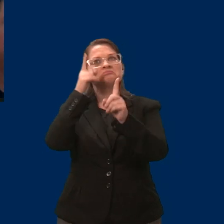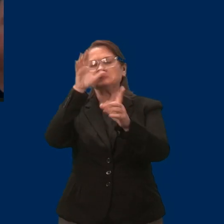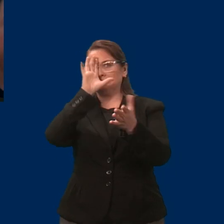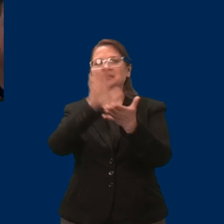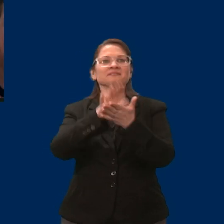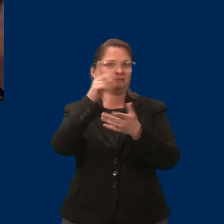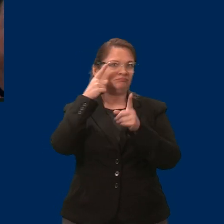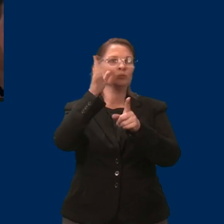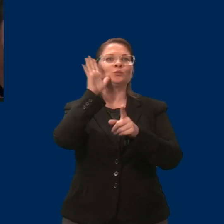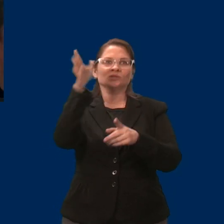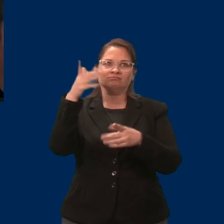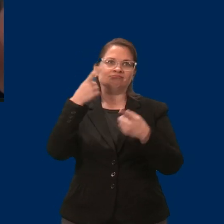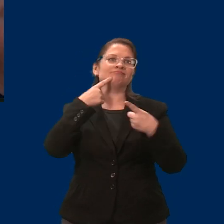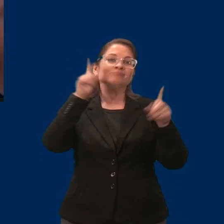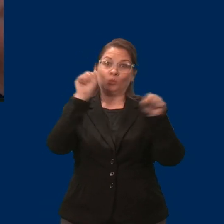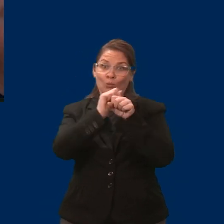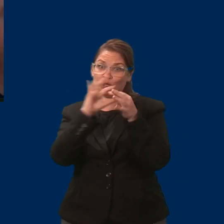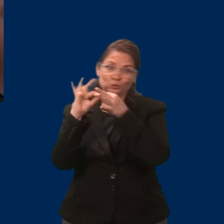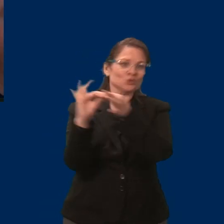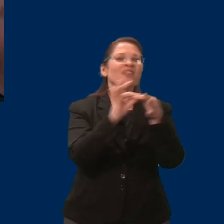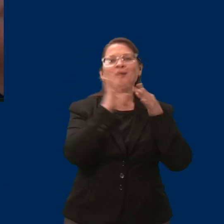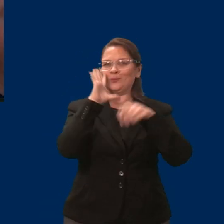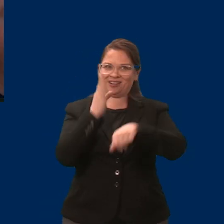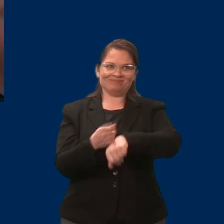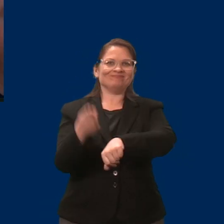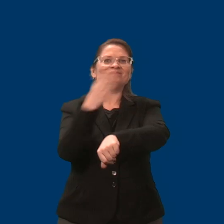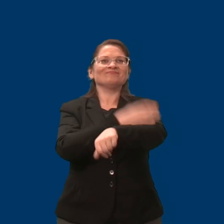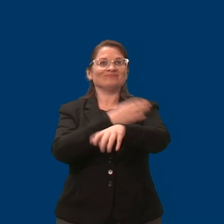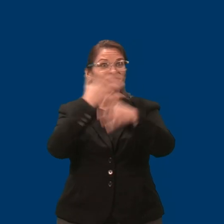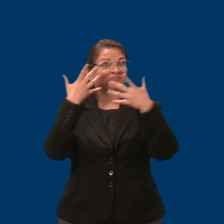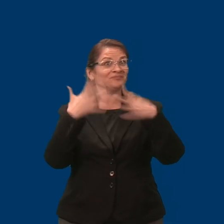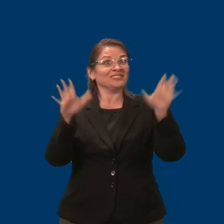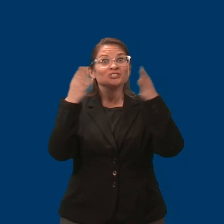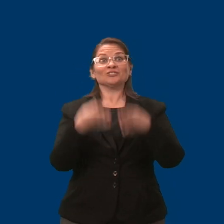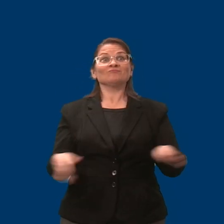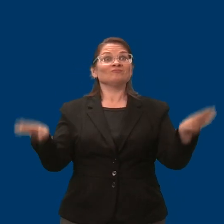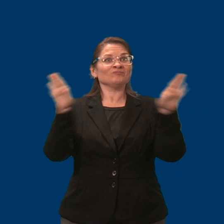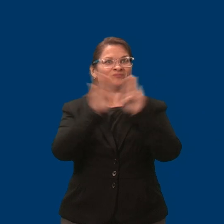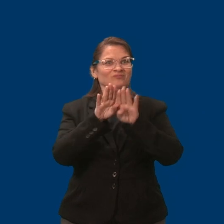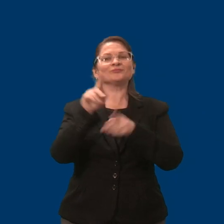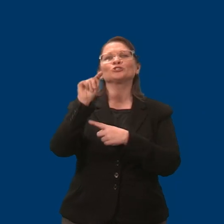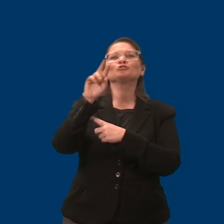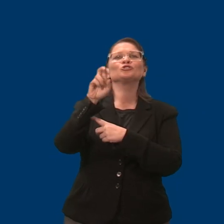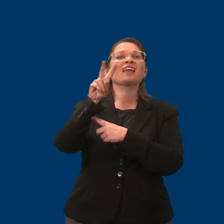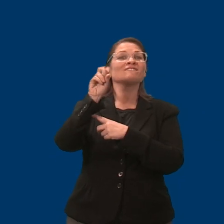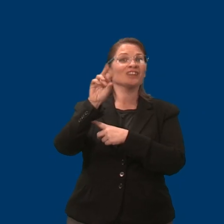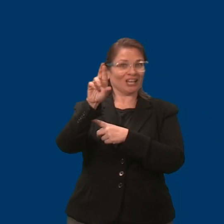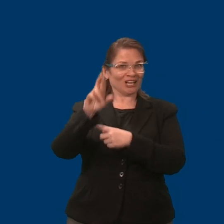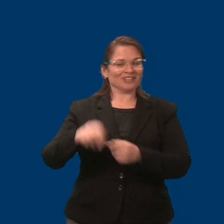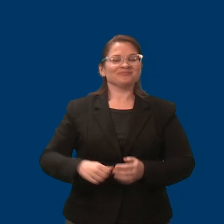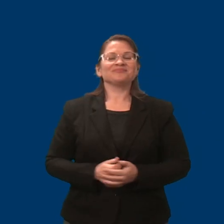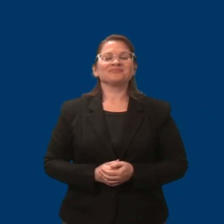To end our program, here's Trevor.